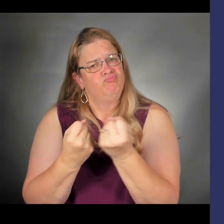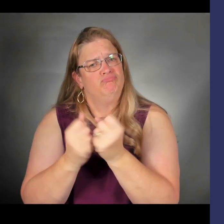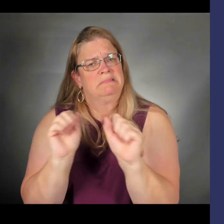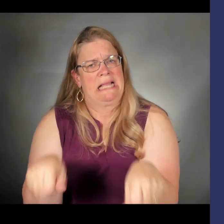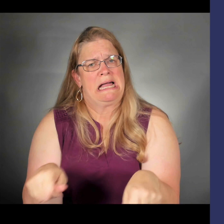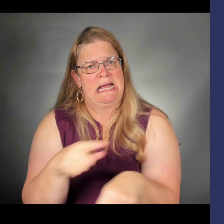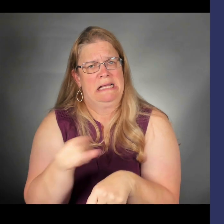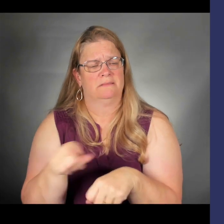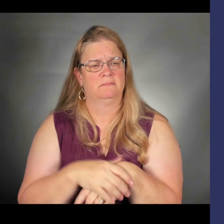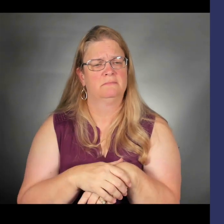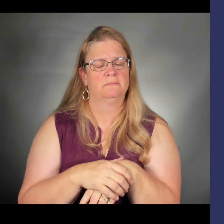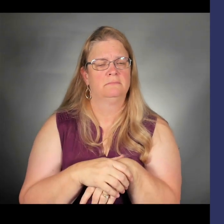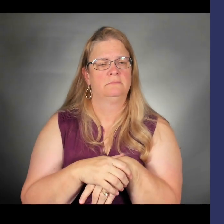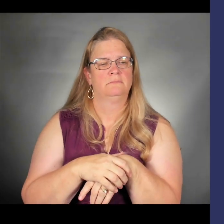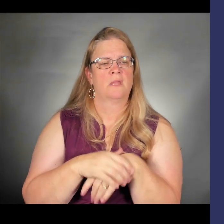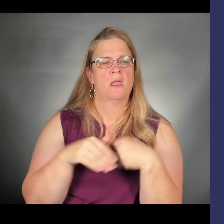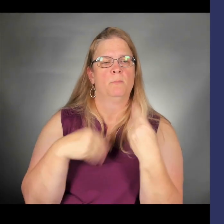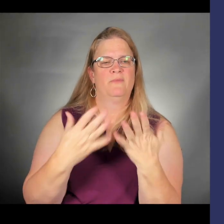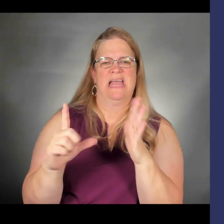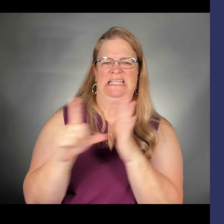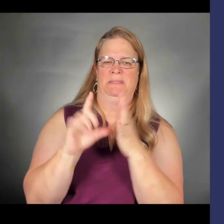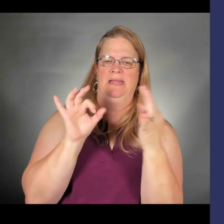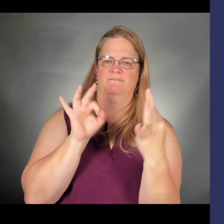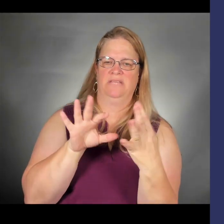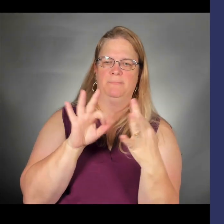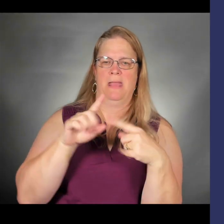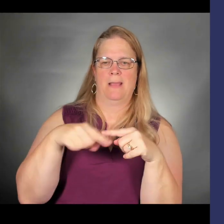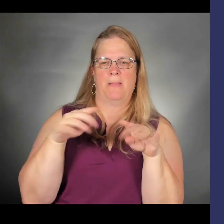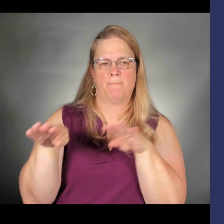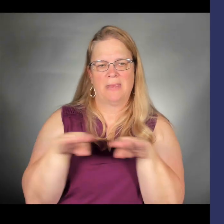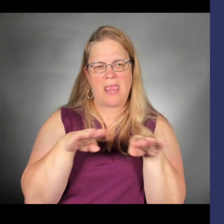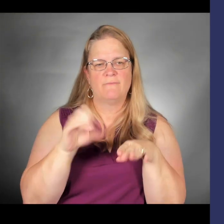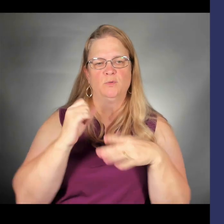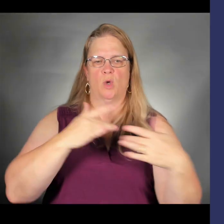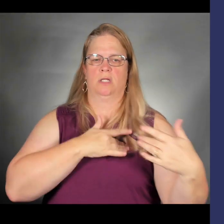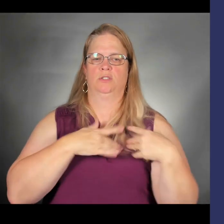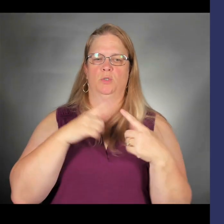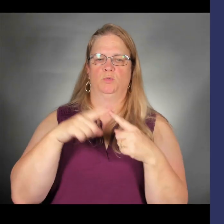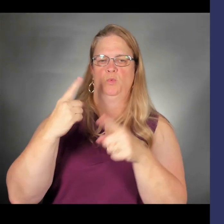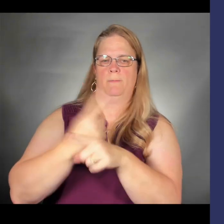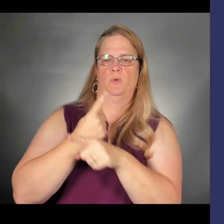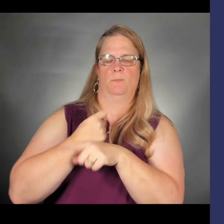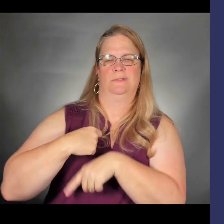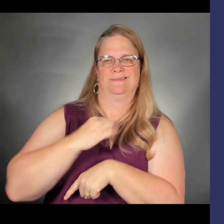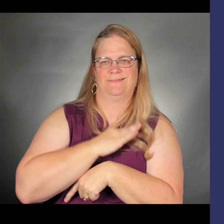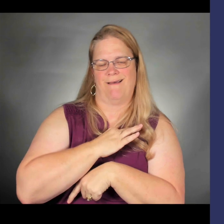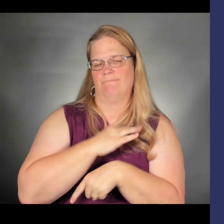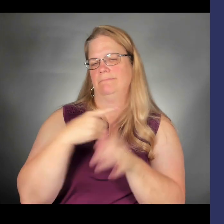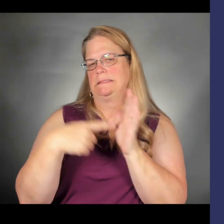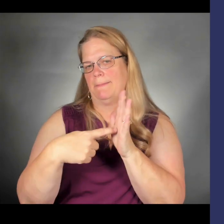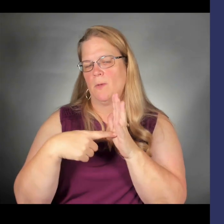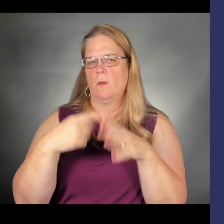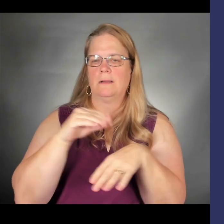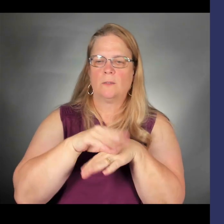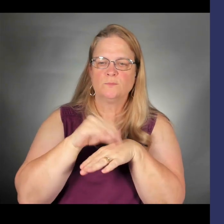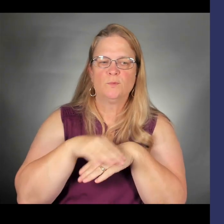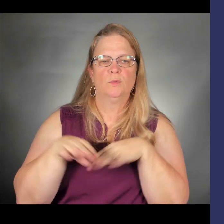Doesn't mean that you refrain from providing support, but that you provide it as appropriate; as well as providing immediate feedback about